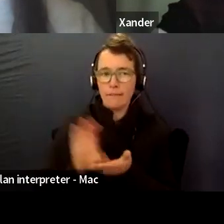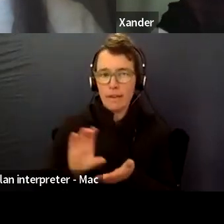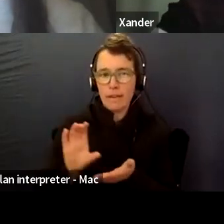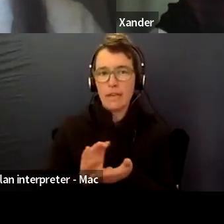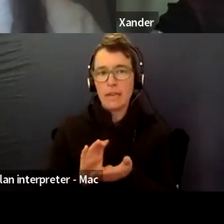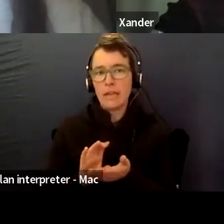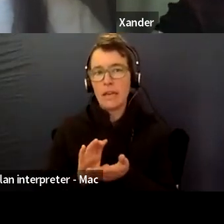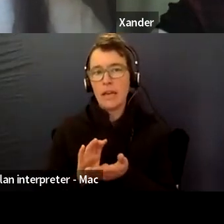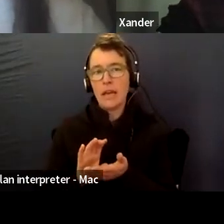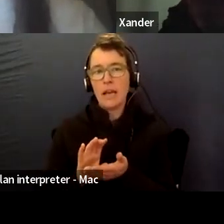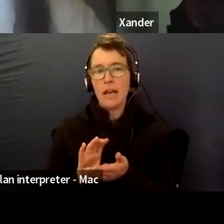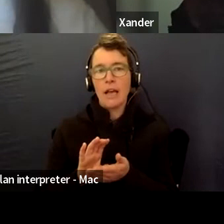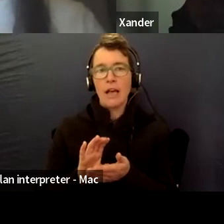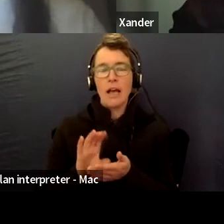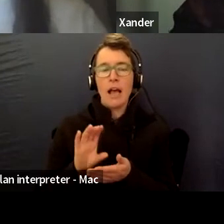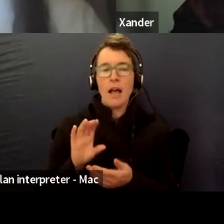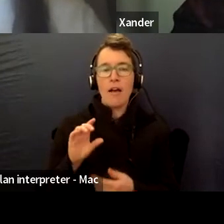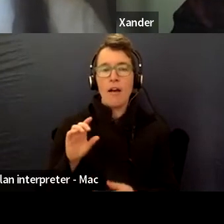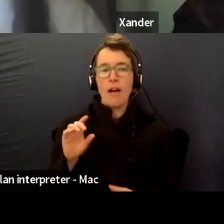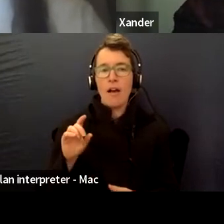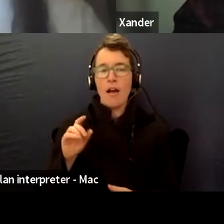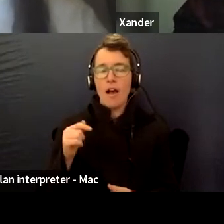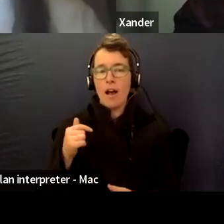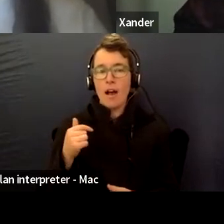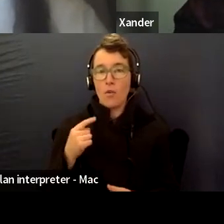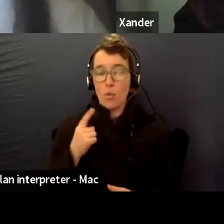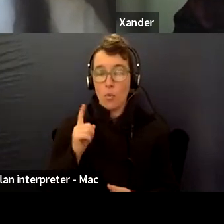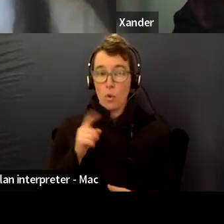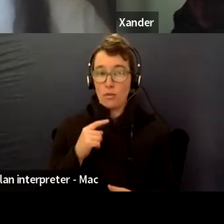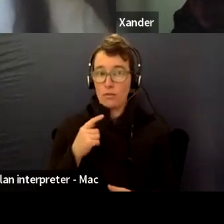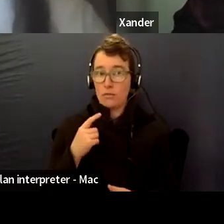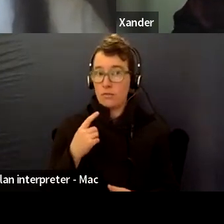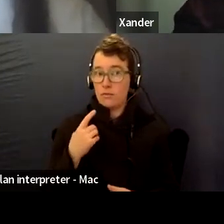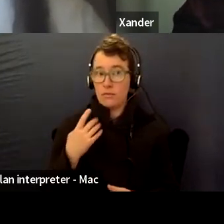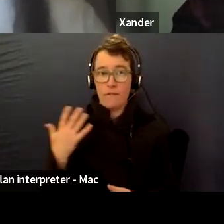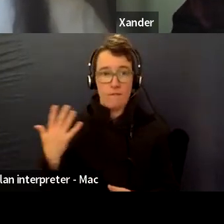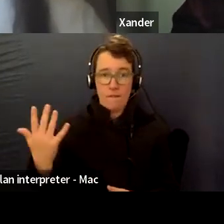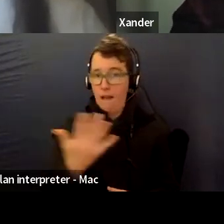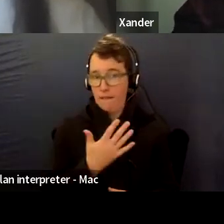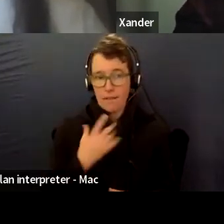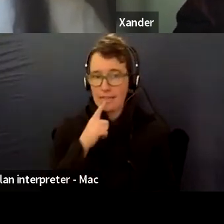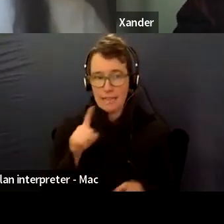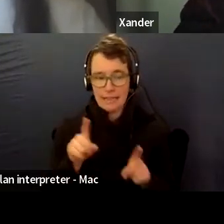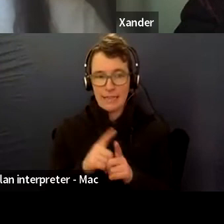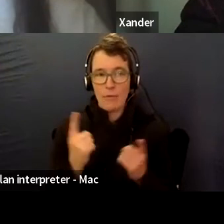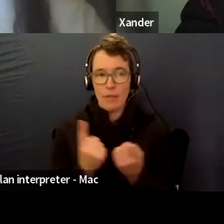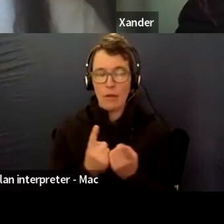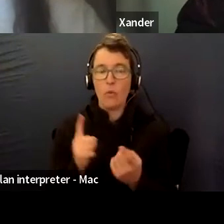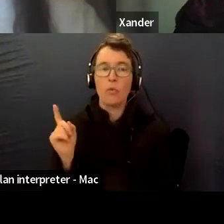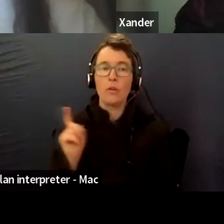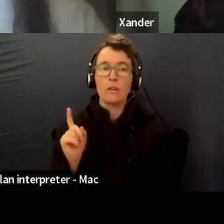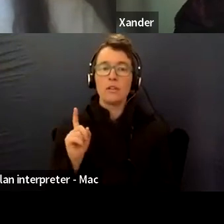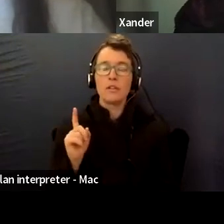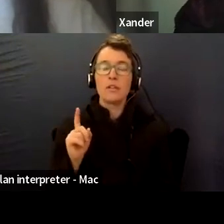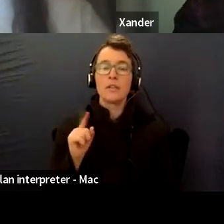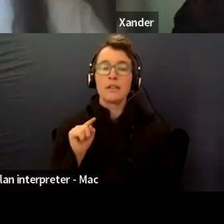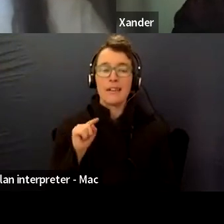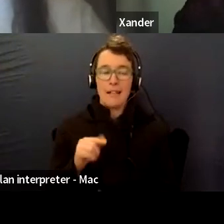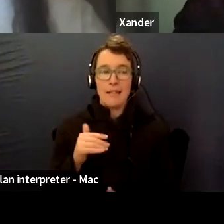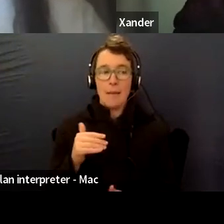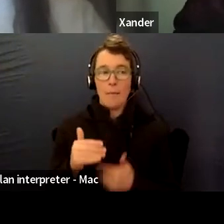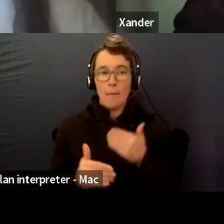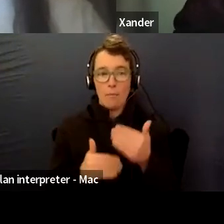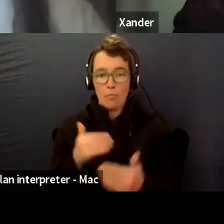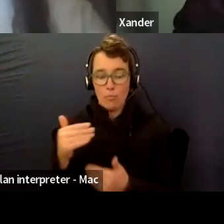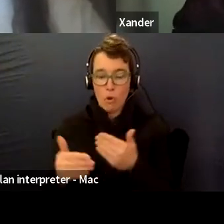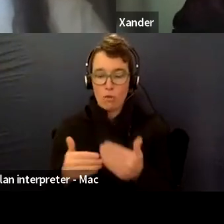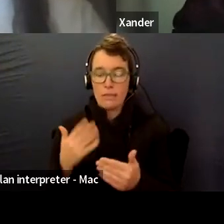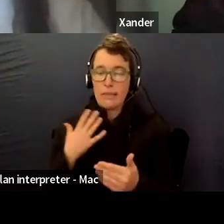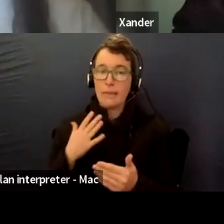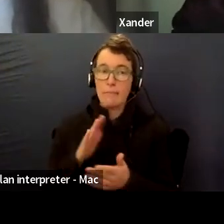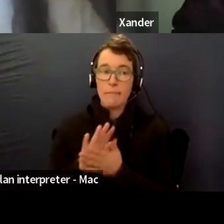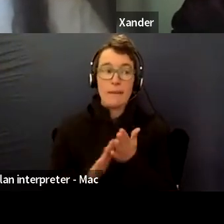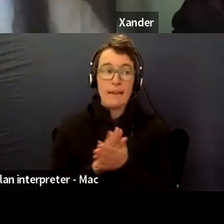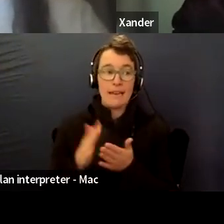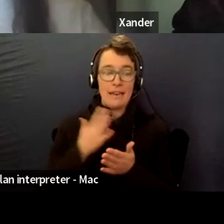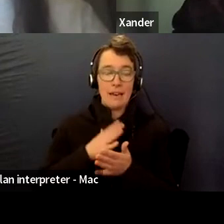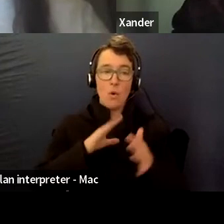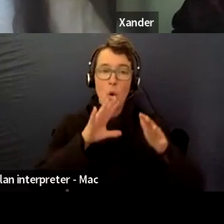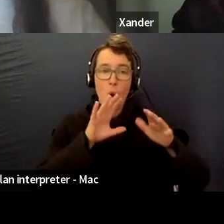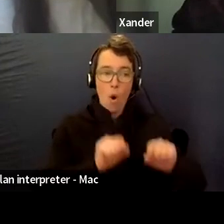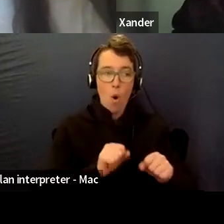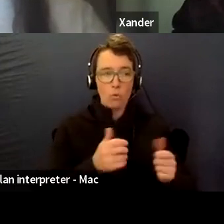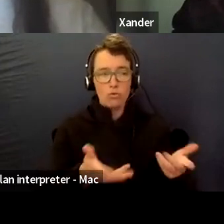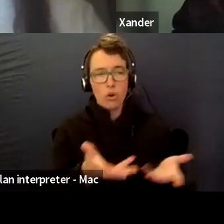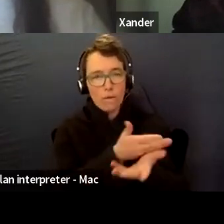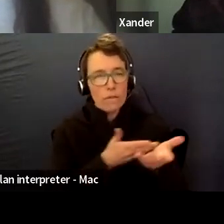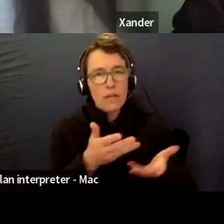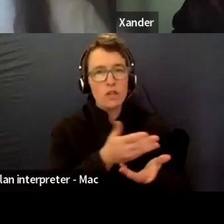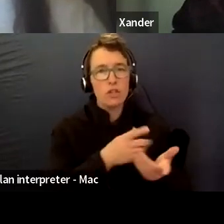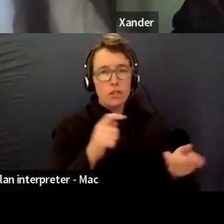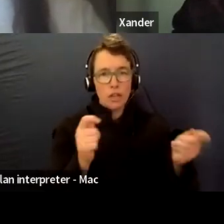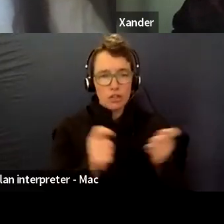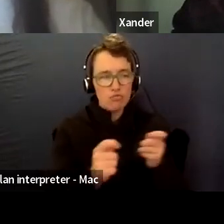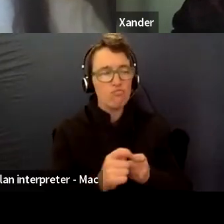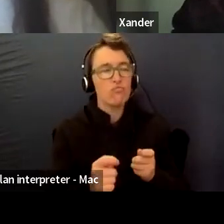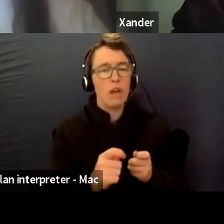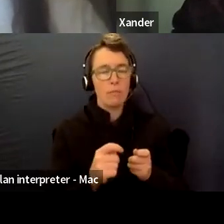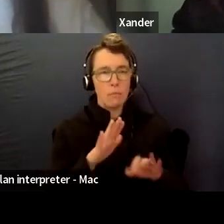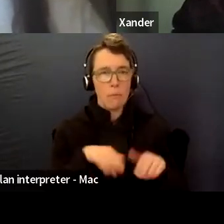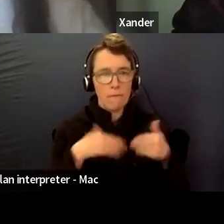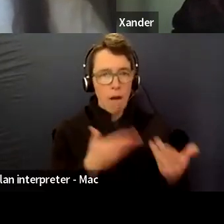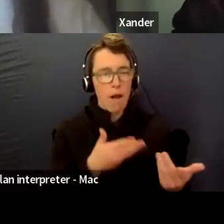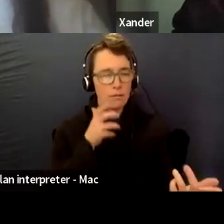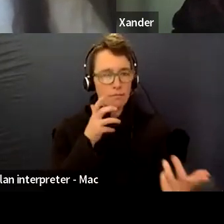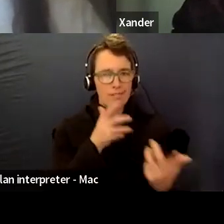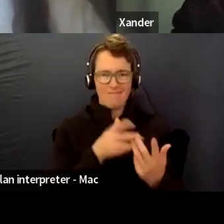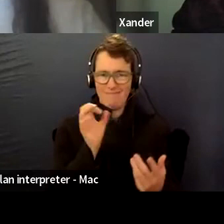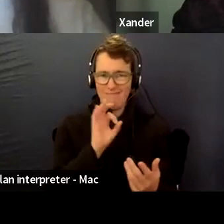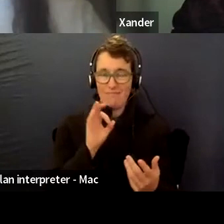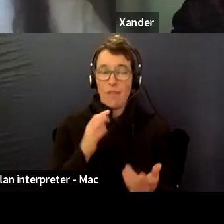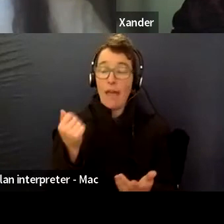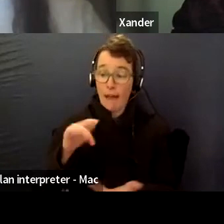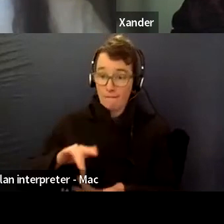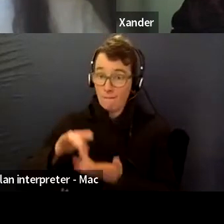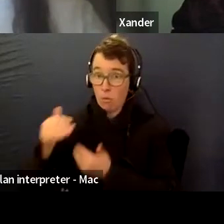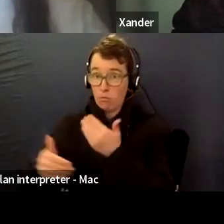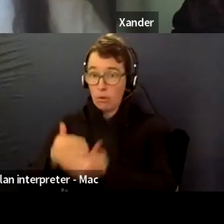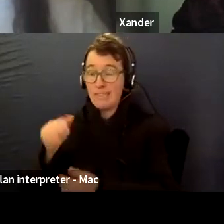But I suppose what I think what we're all saying Zander included sorry, is that those processes should not get in the way of the conversations that need to happen, and the adjustments that potentially need to be made because there's so many adjustments